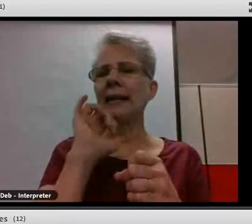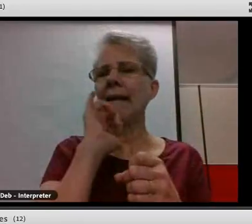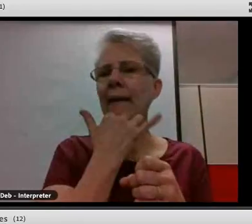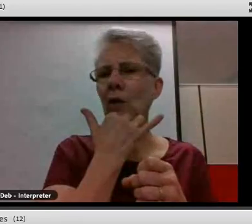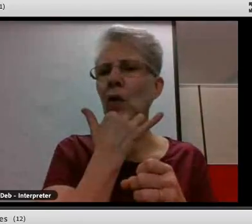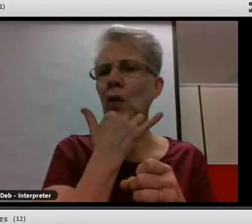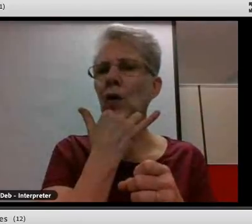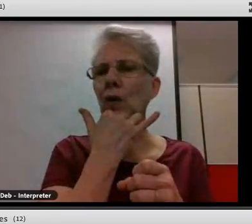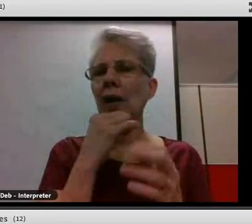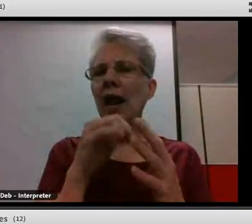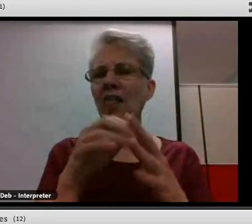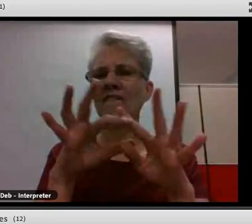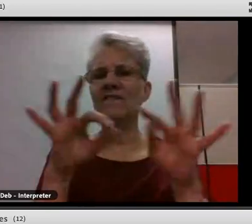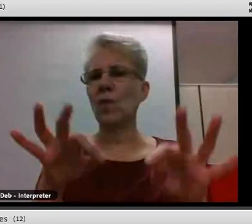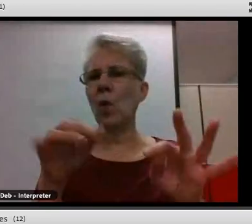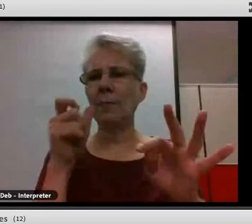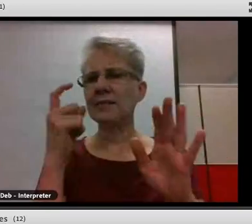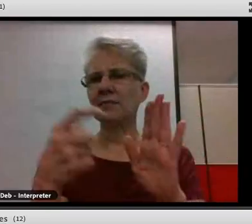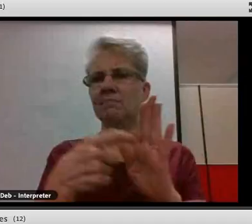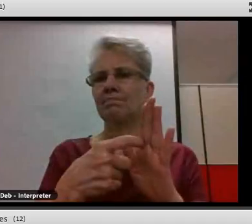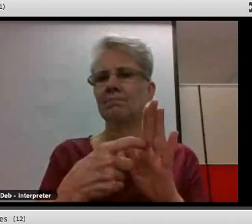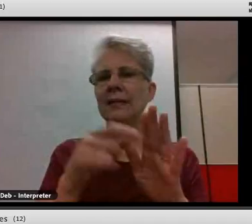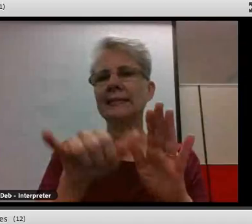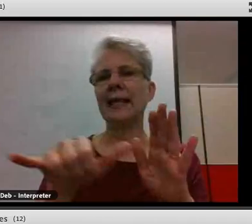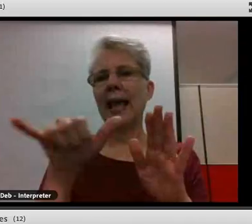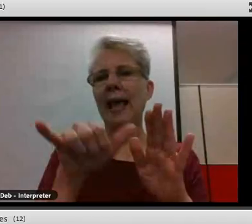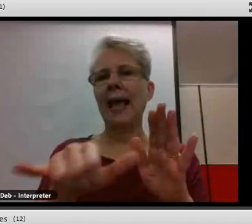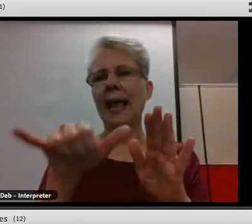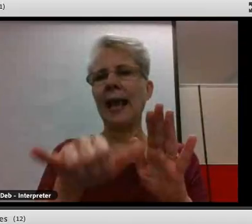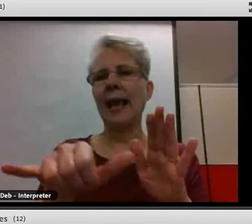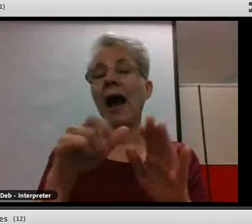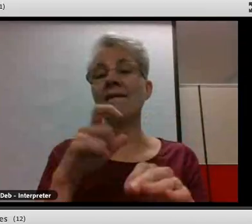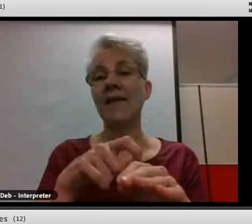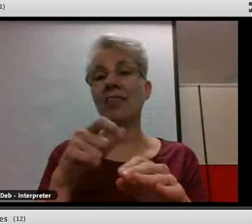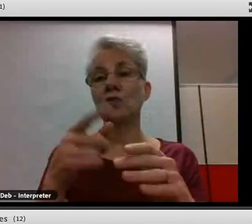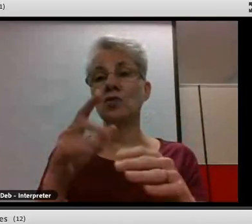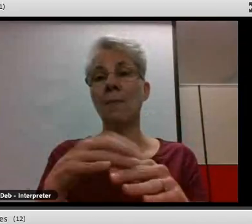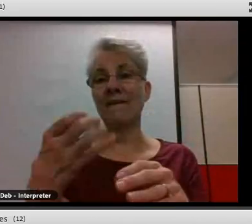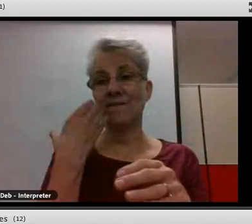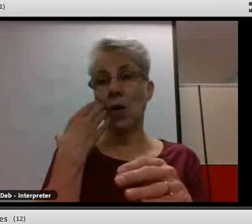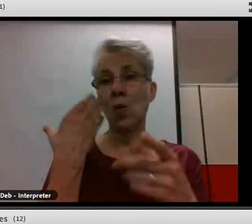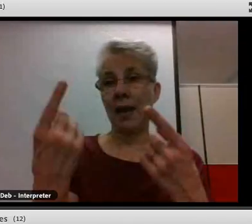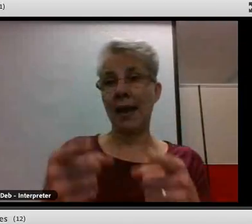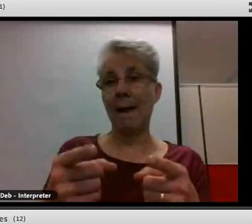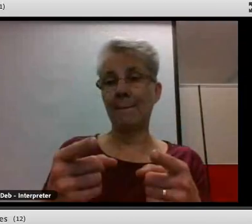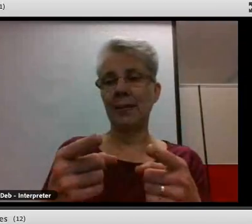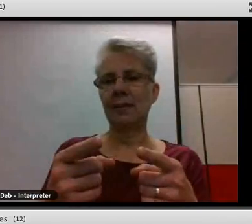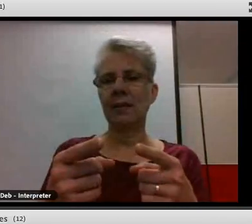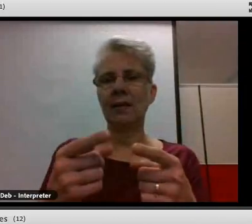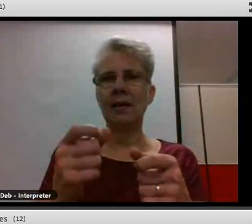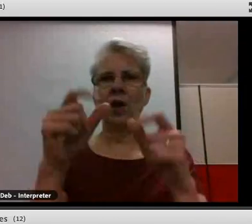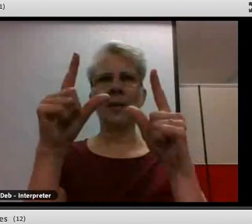what does accessibility look like at your library? Is it in writing somewhere? And then what is the responsibility